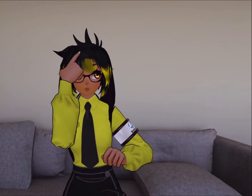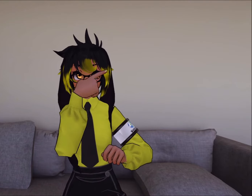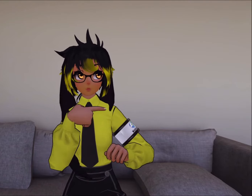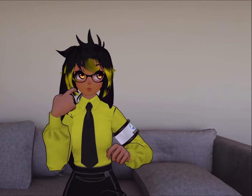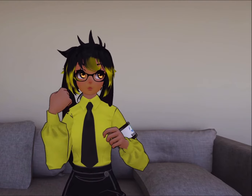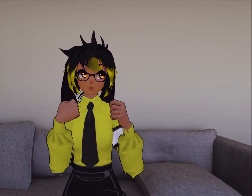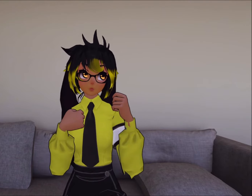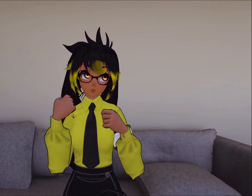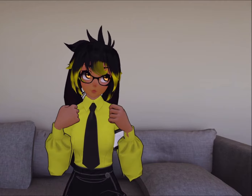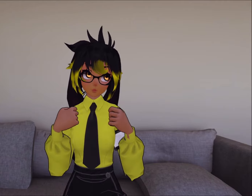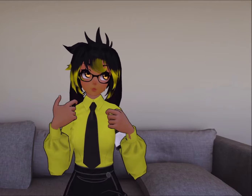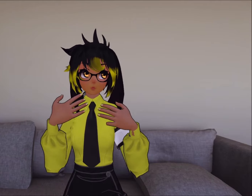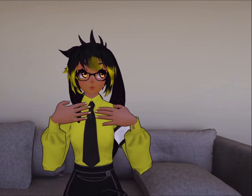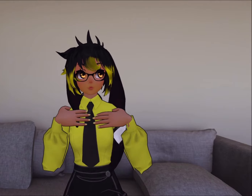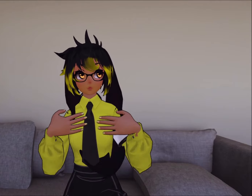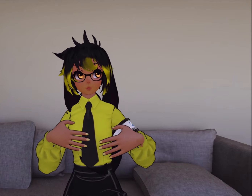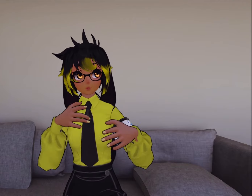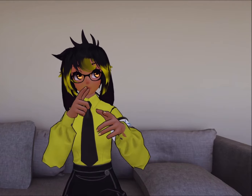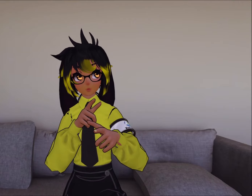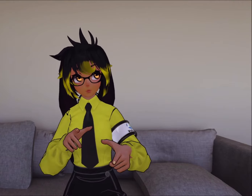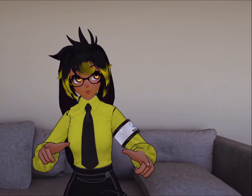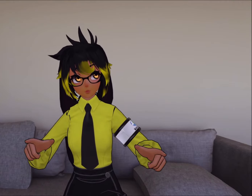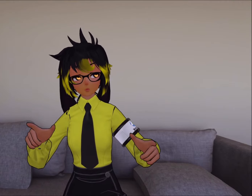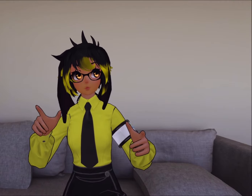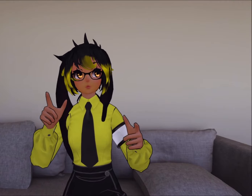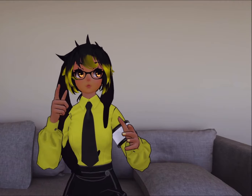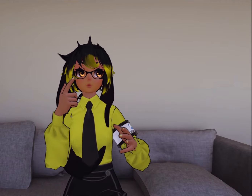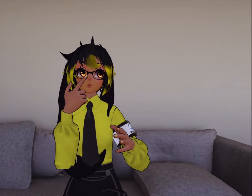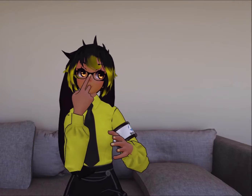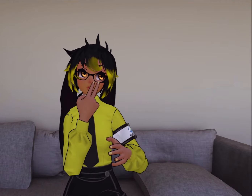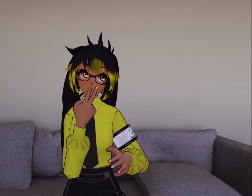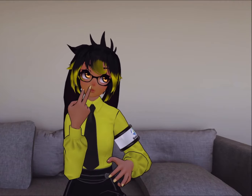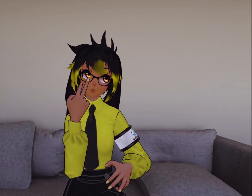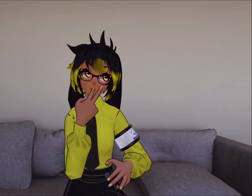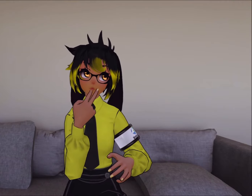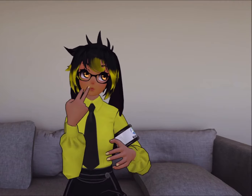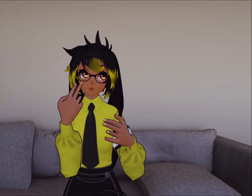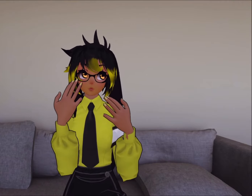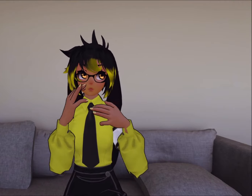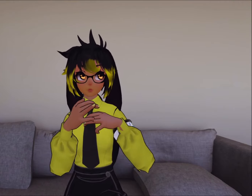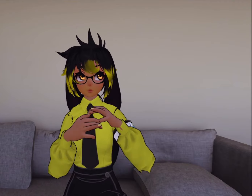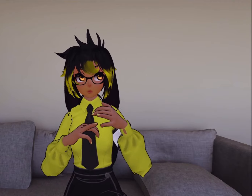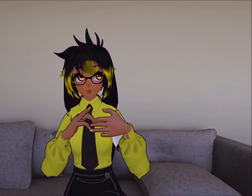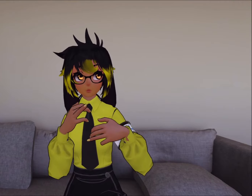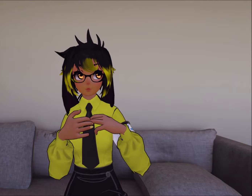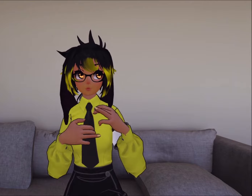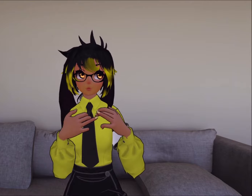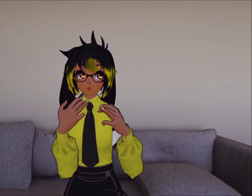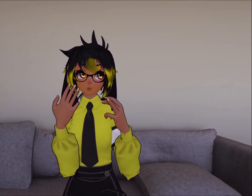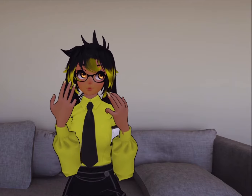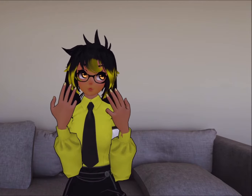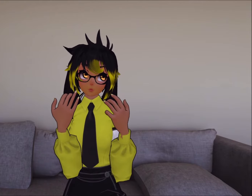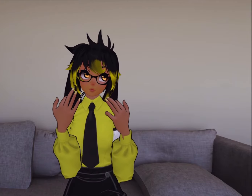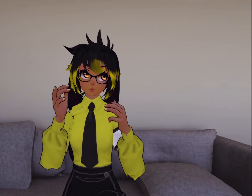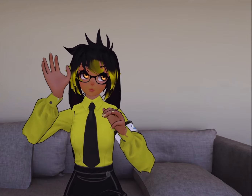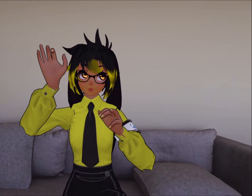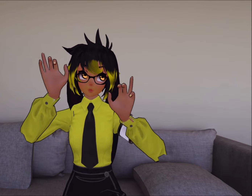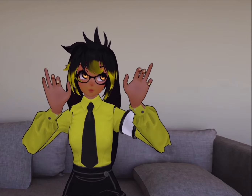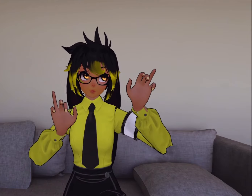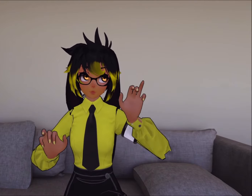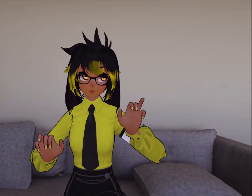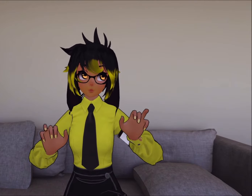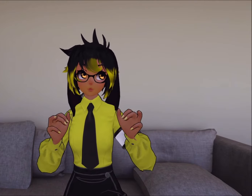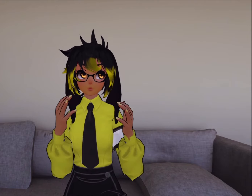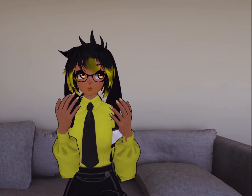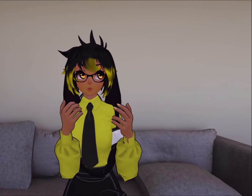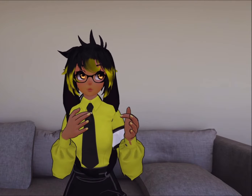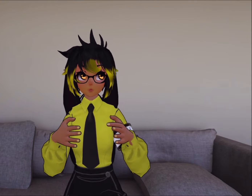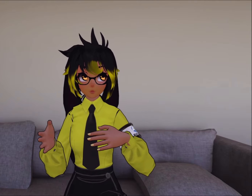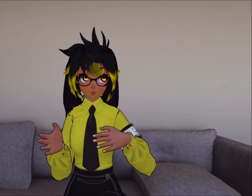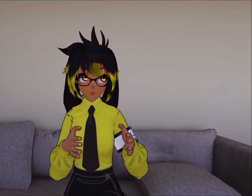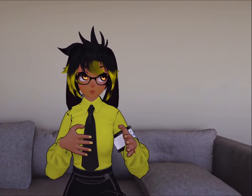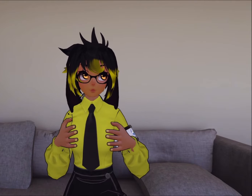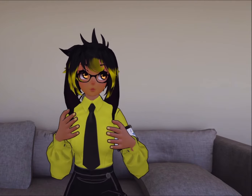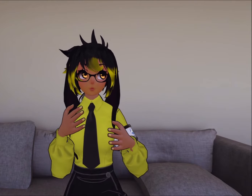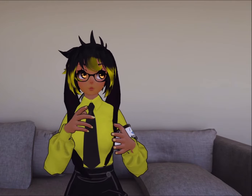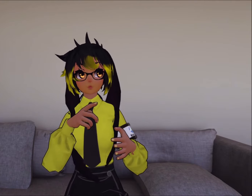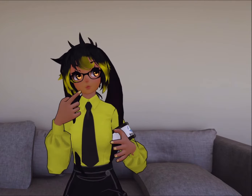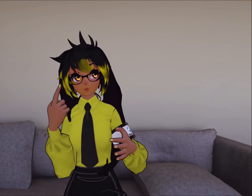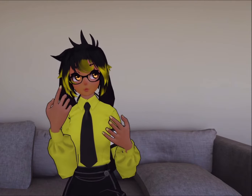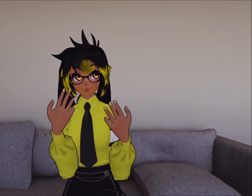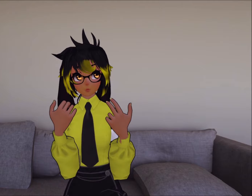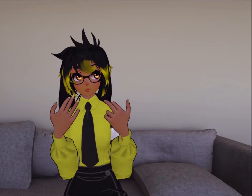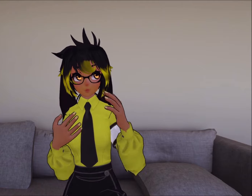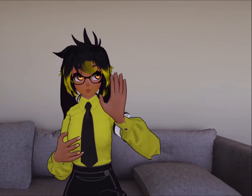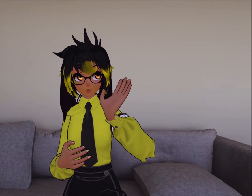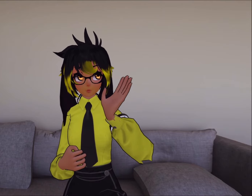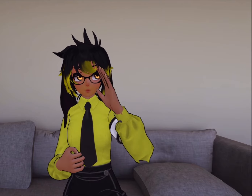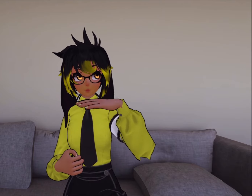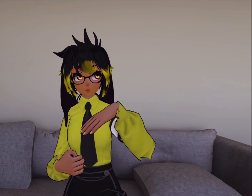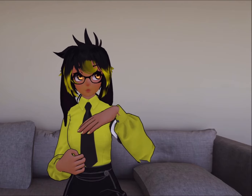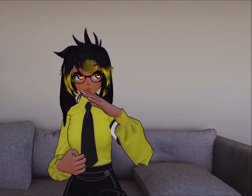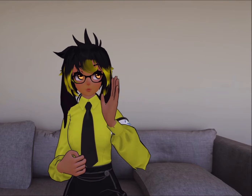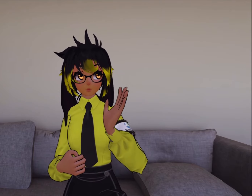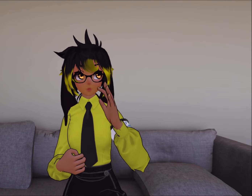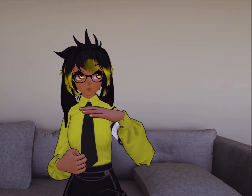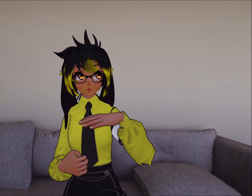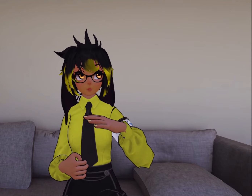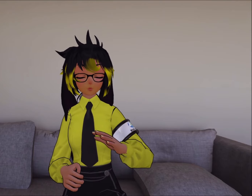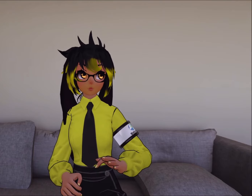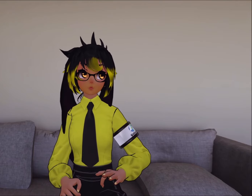Facial expression, body language, lipreading, hand shapes, hand placement, hand movement, and hand orientation.